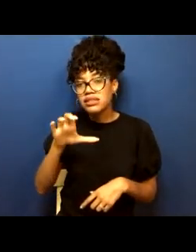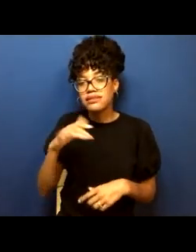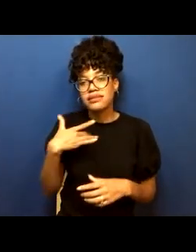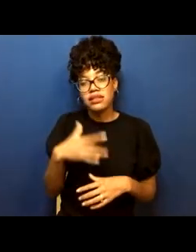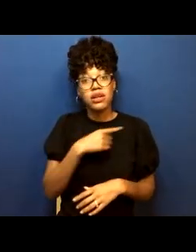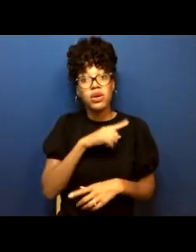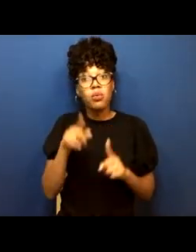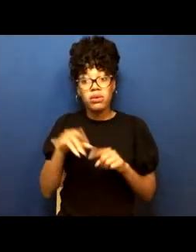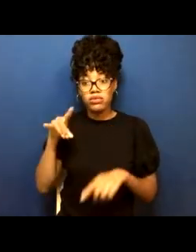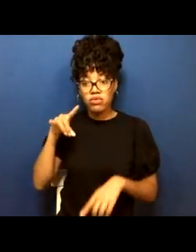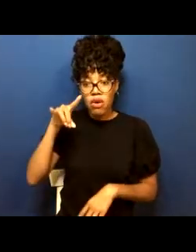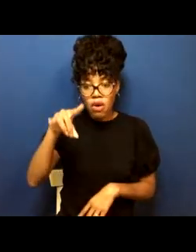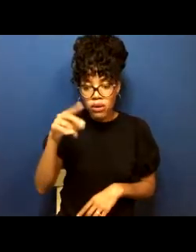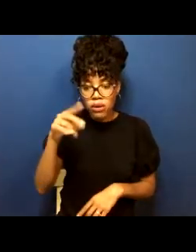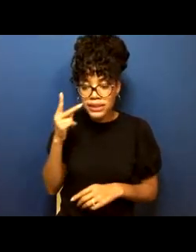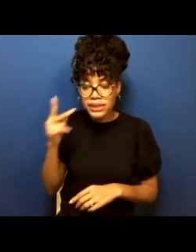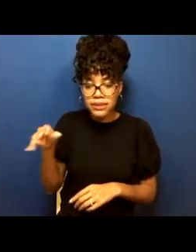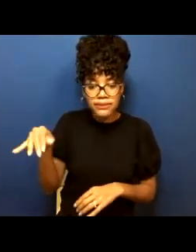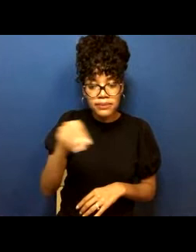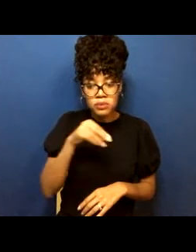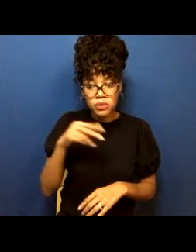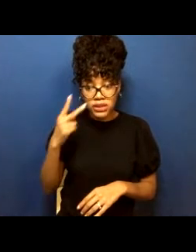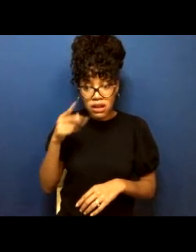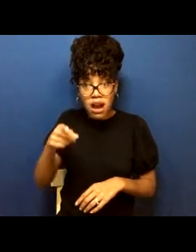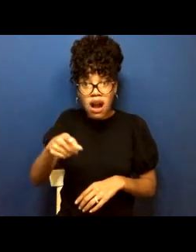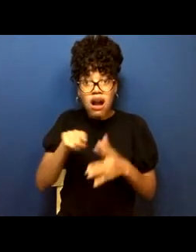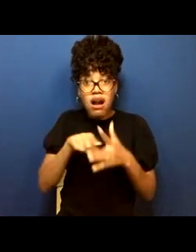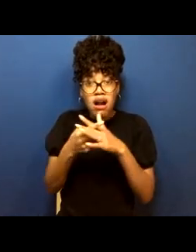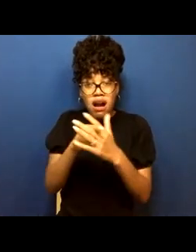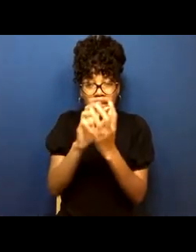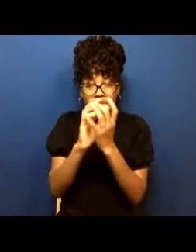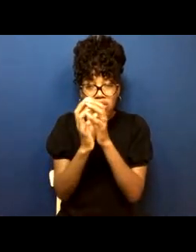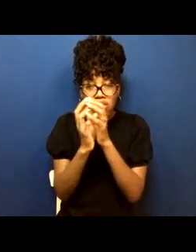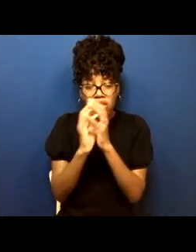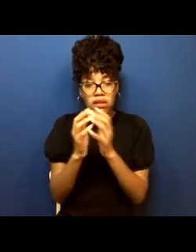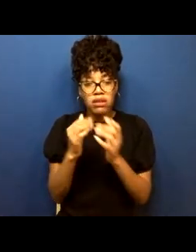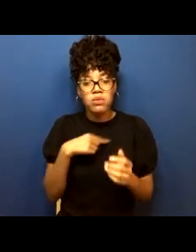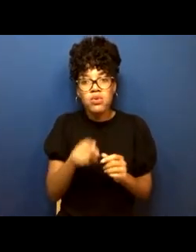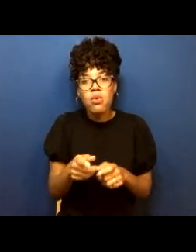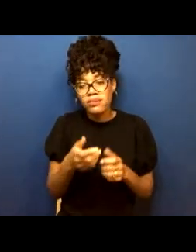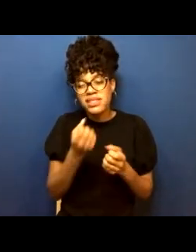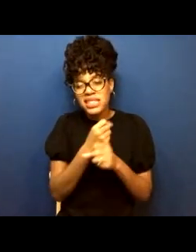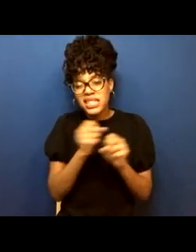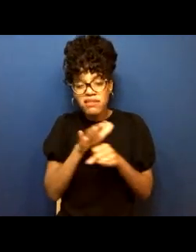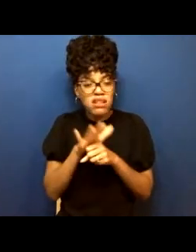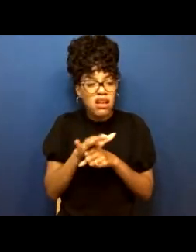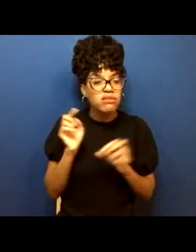And if it looks safe enough to disentangle it. Eventually this group also hopes to use these images